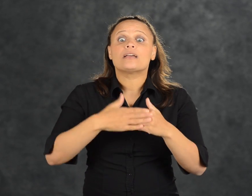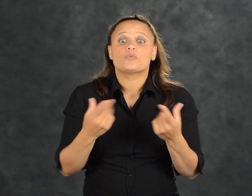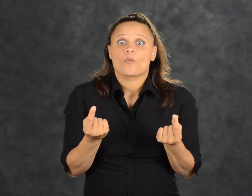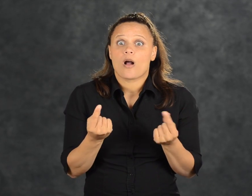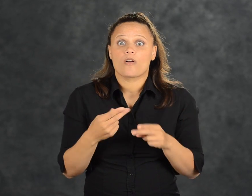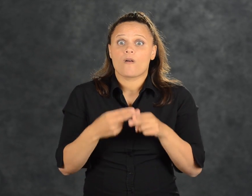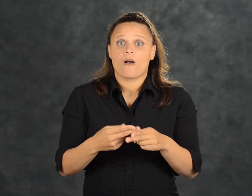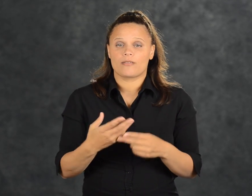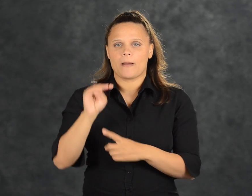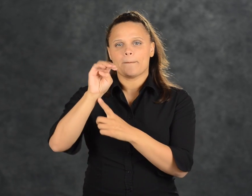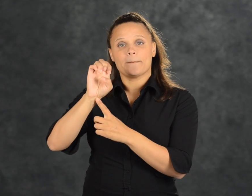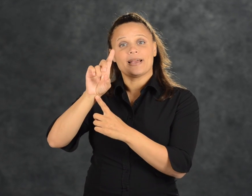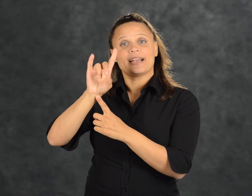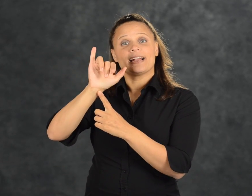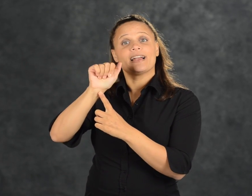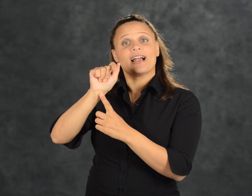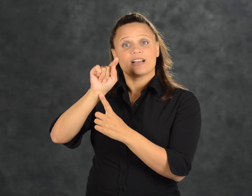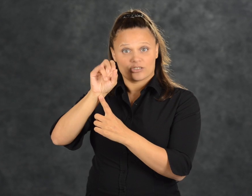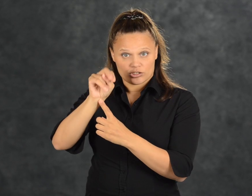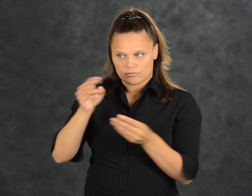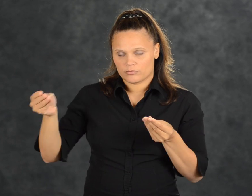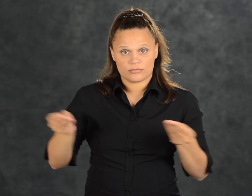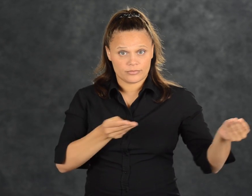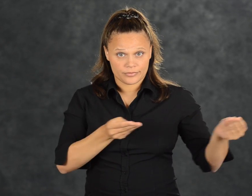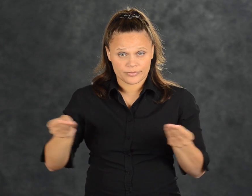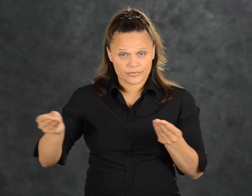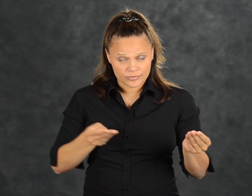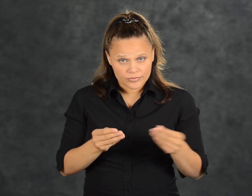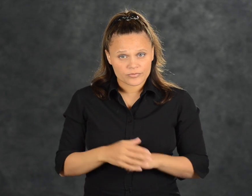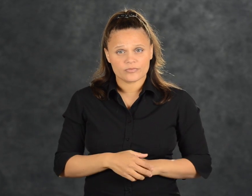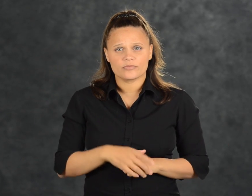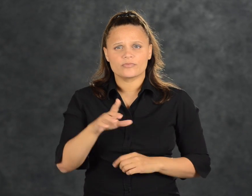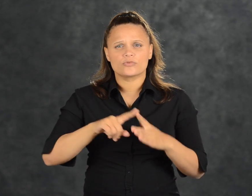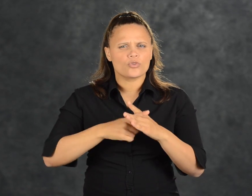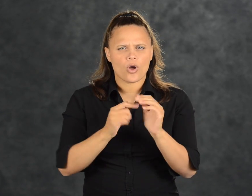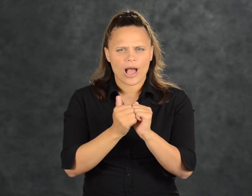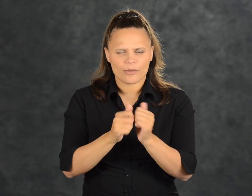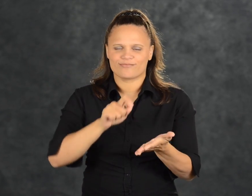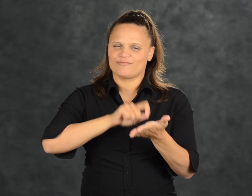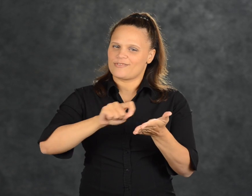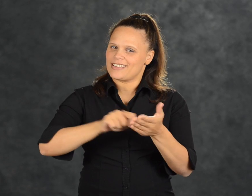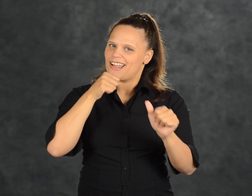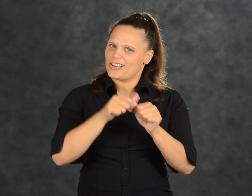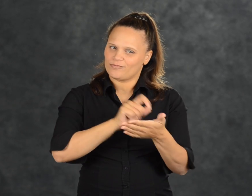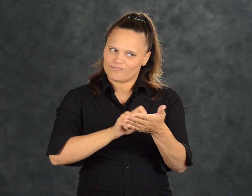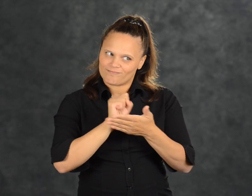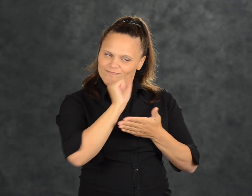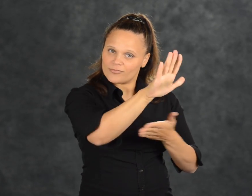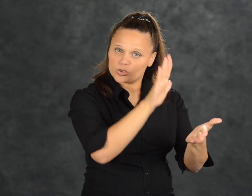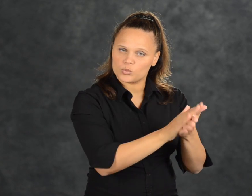The next step is to write a letter and ask the school to participate in a mediation.